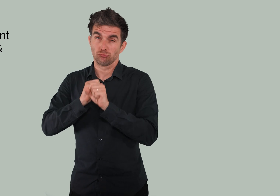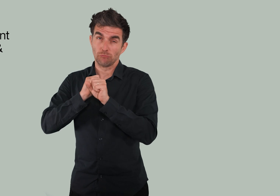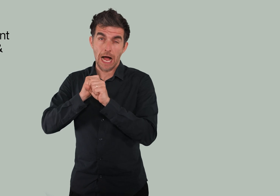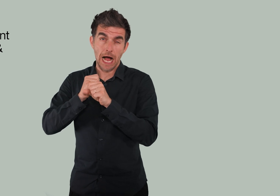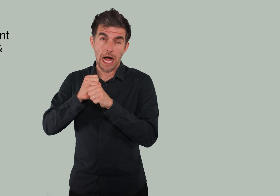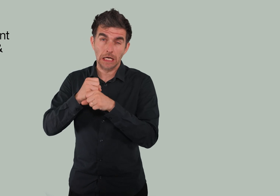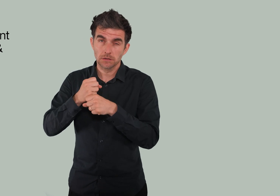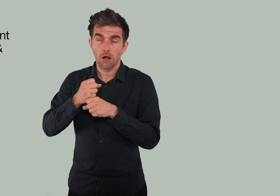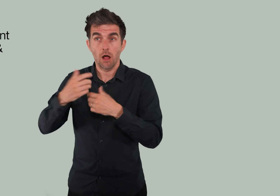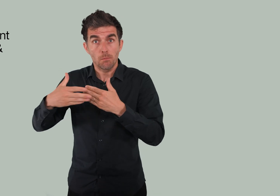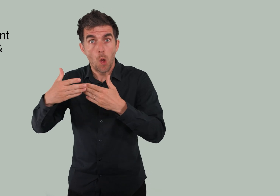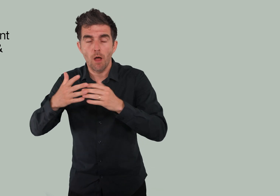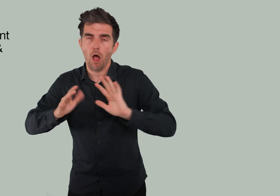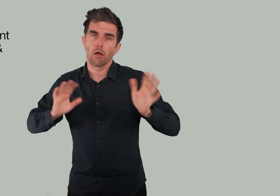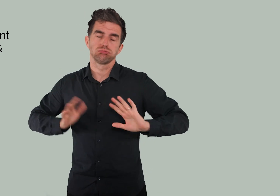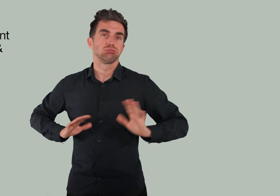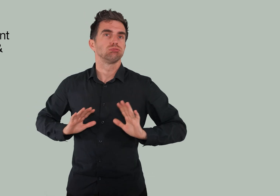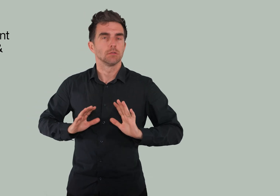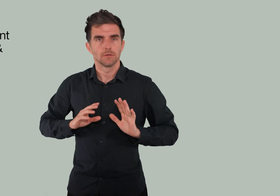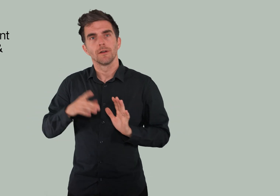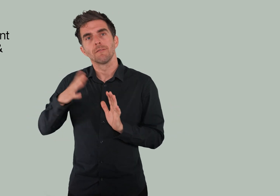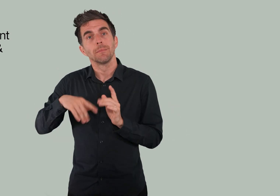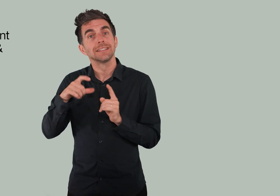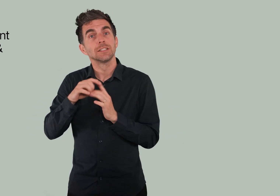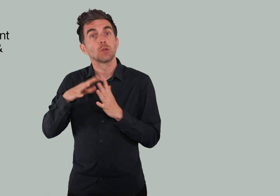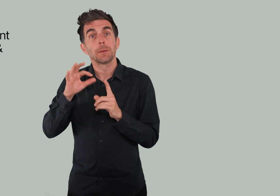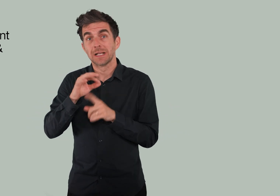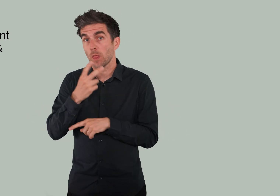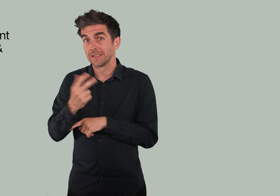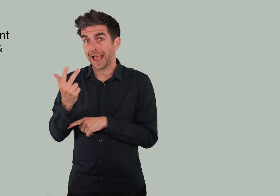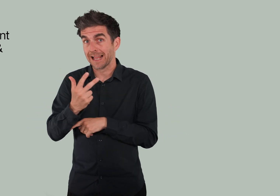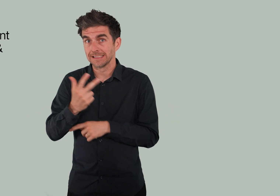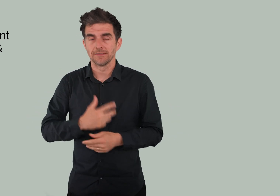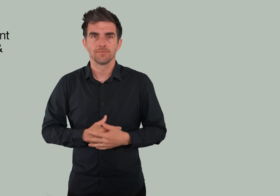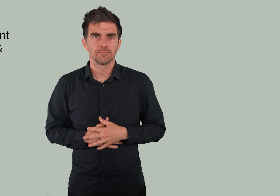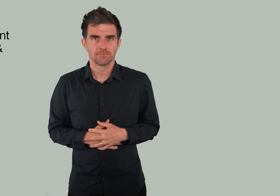the process too stressful to continue further (DWP, 2018).